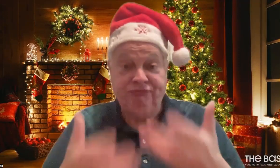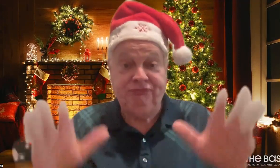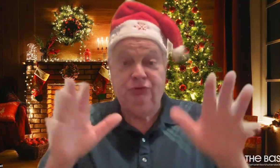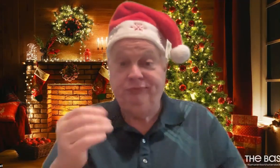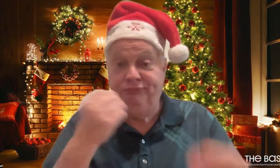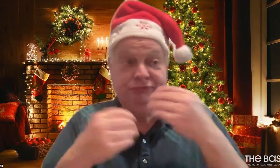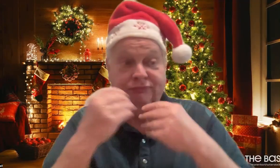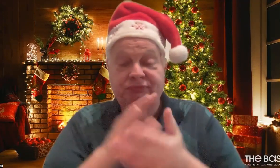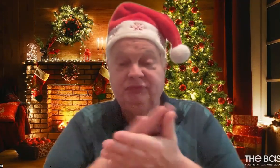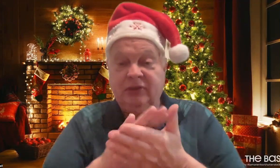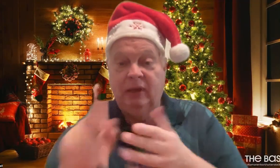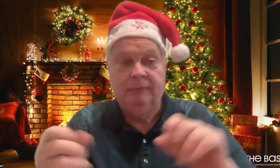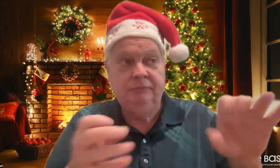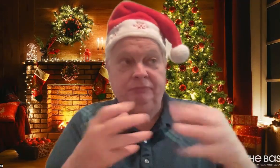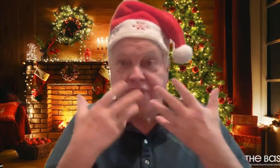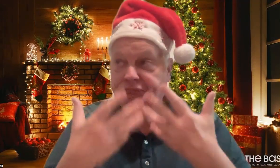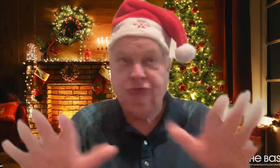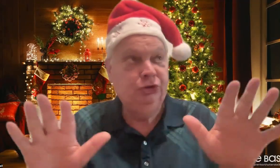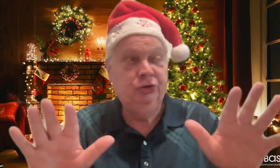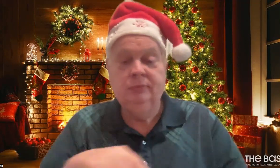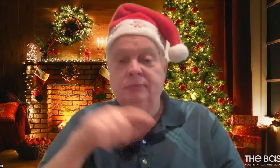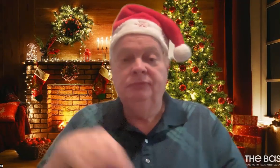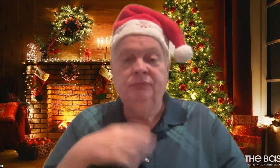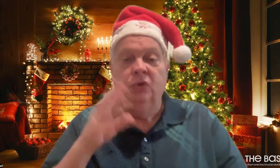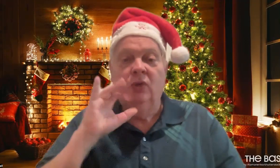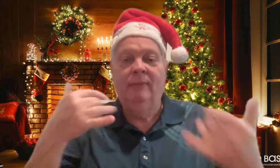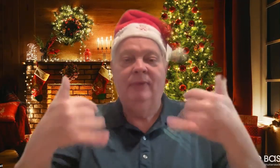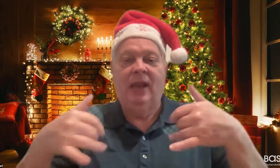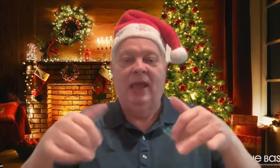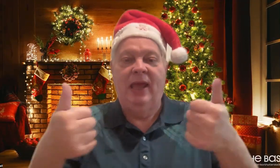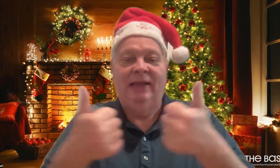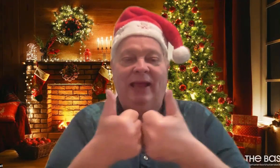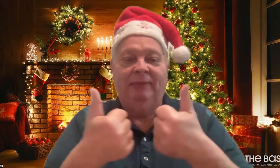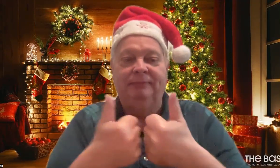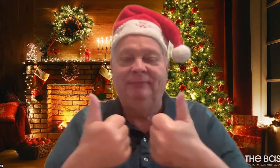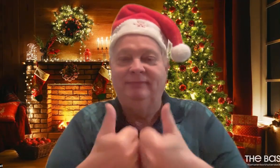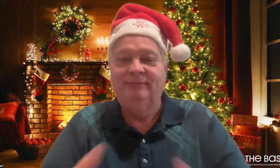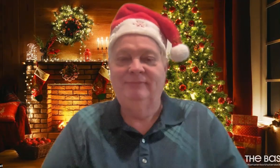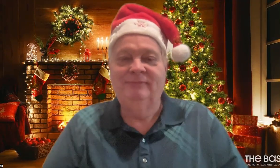When we are done eating, we will clean off the tables and play games.